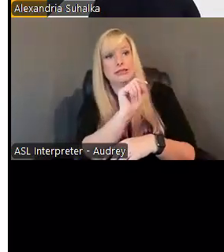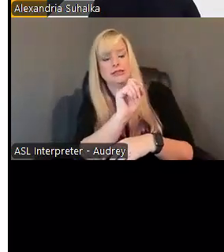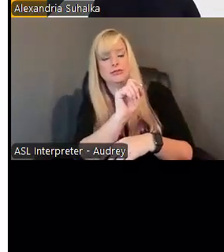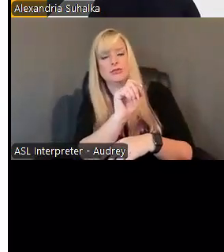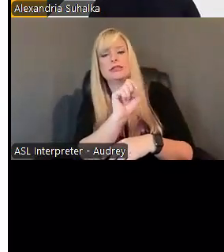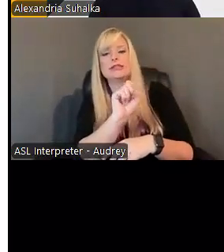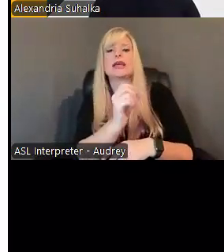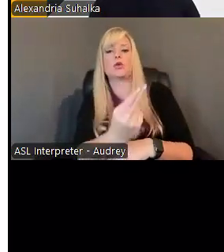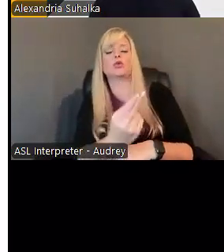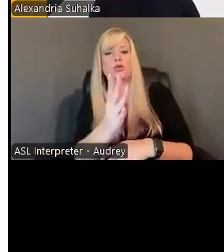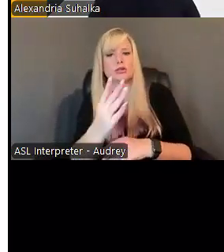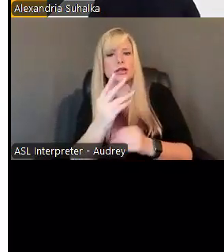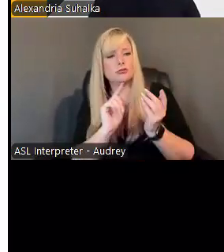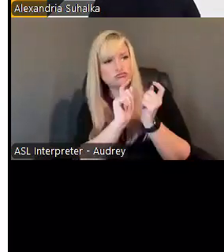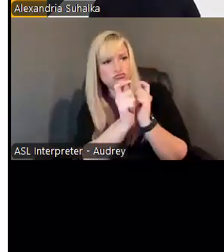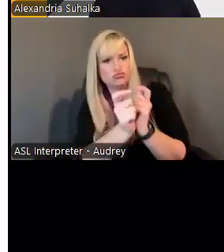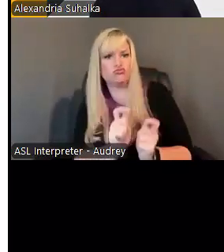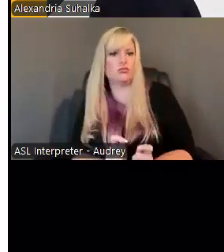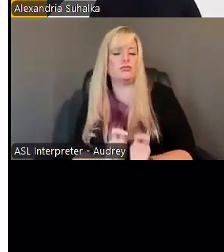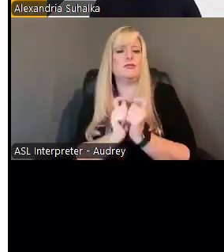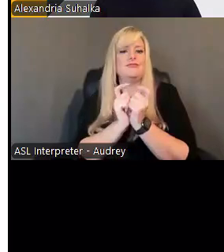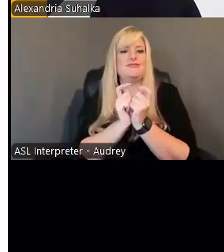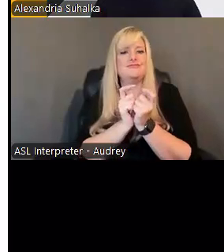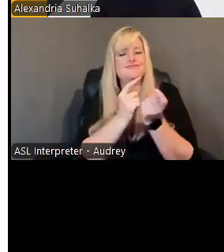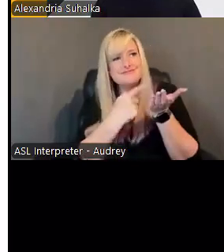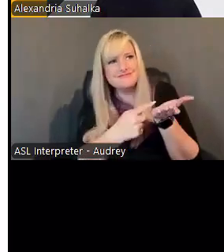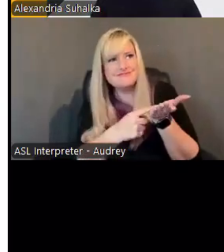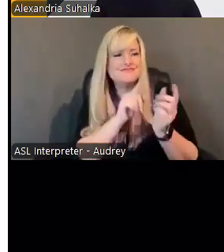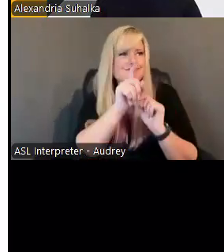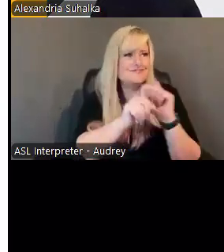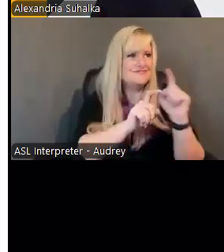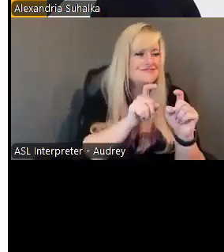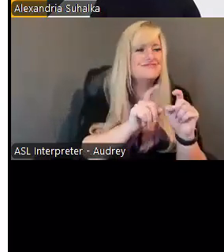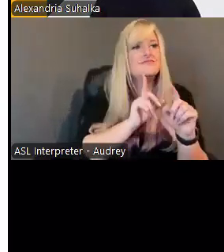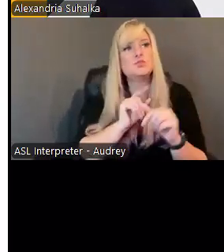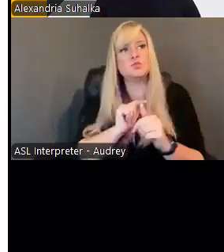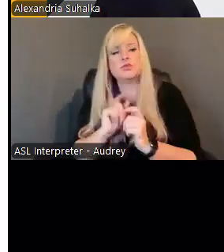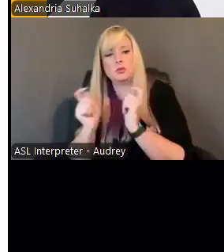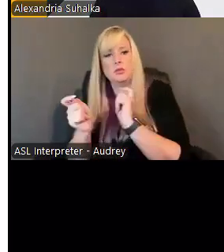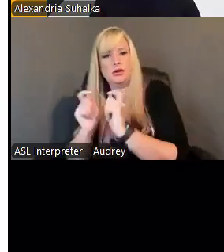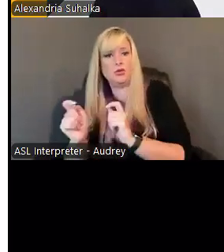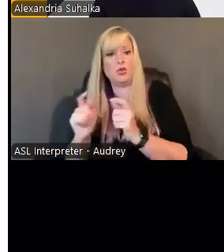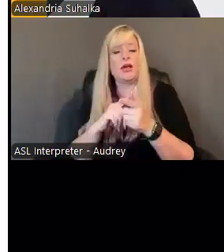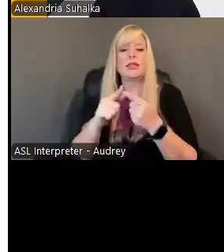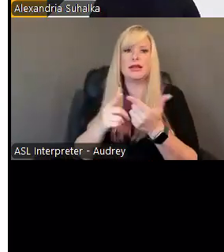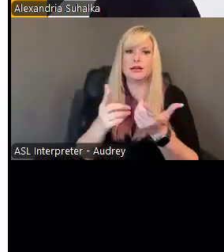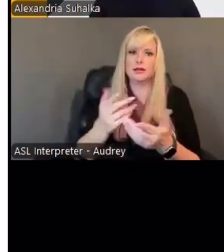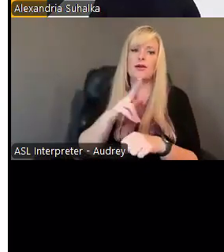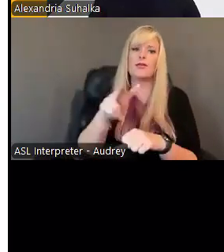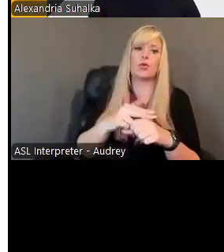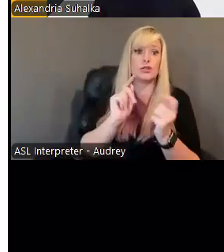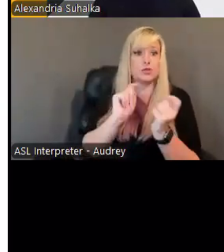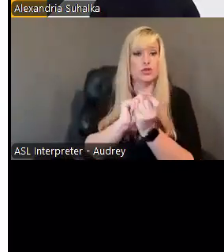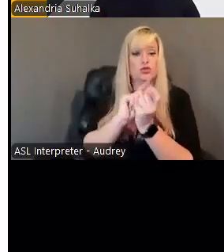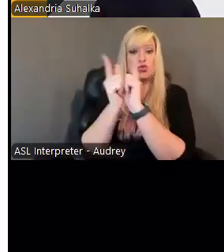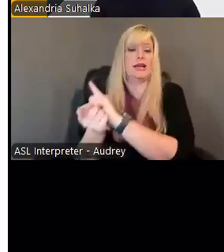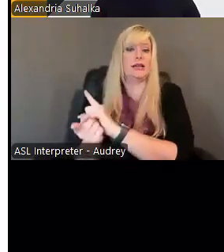it as appropriate. Then after that course, translating, piloting it and then getting more